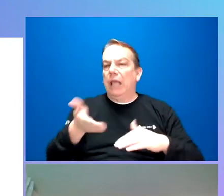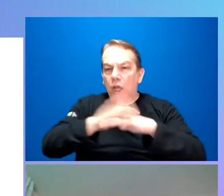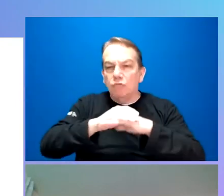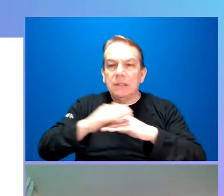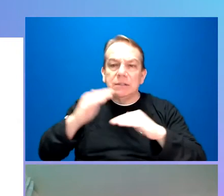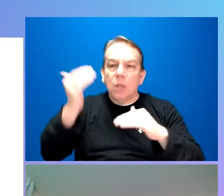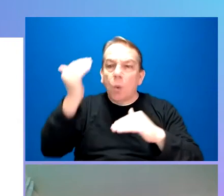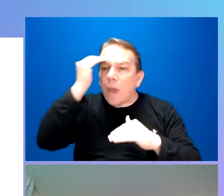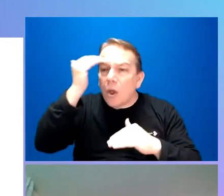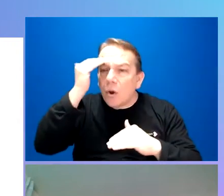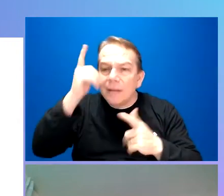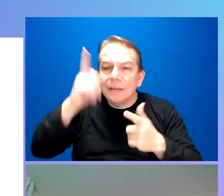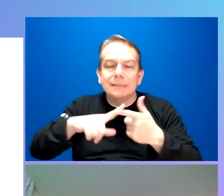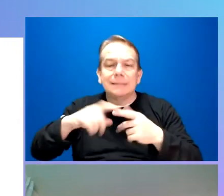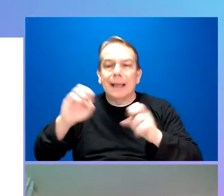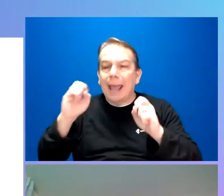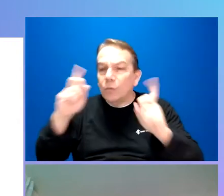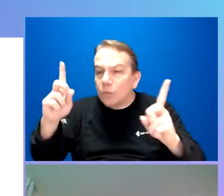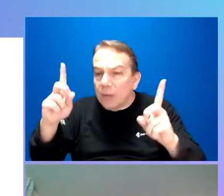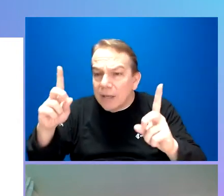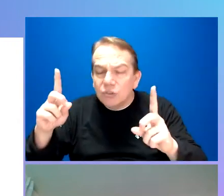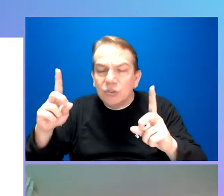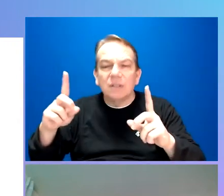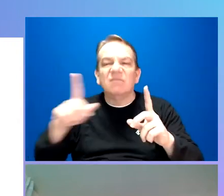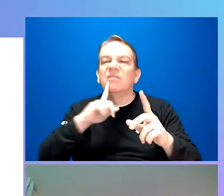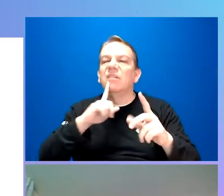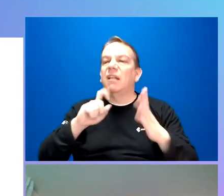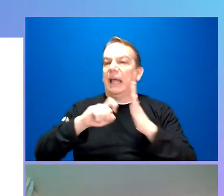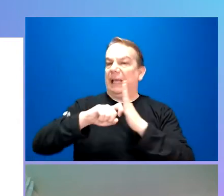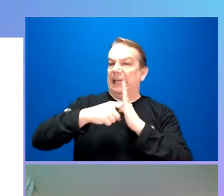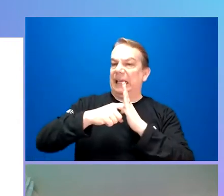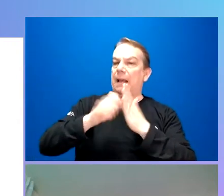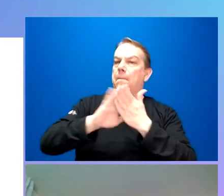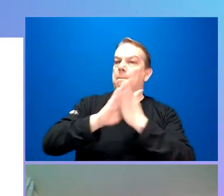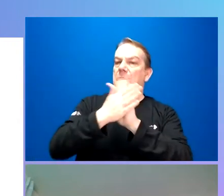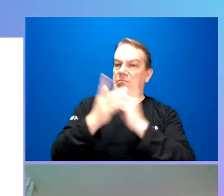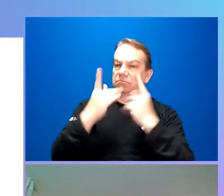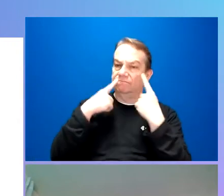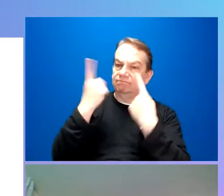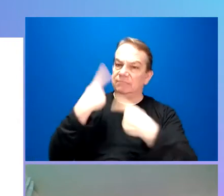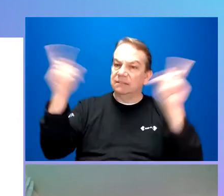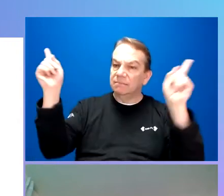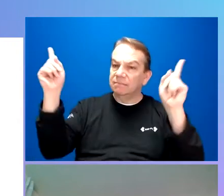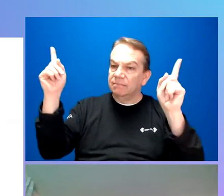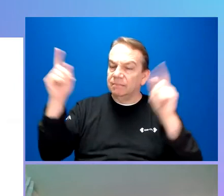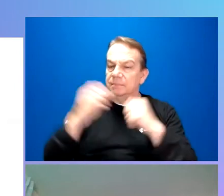really key to our success. And